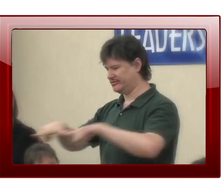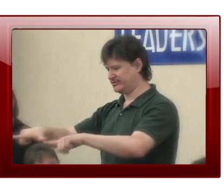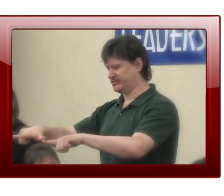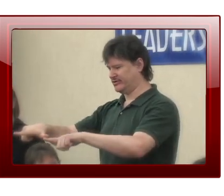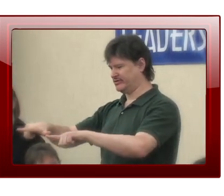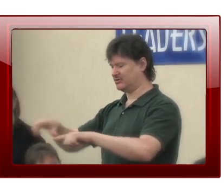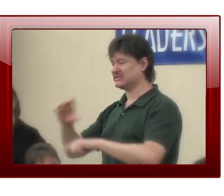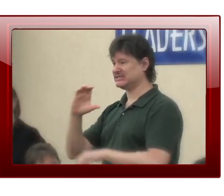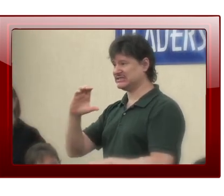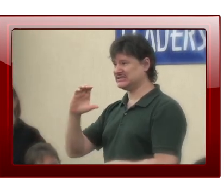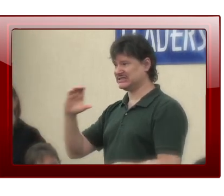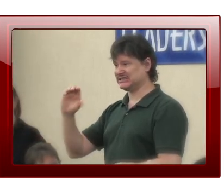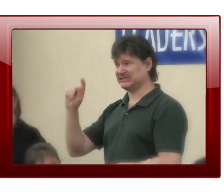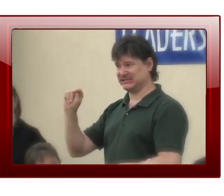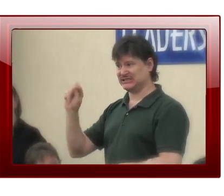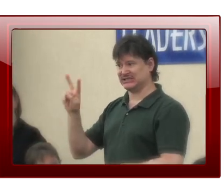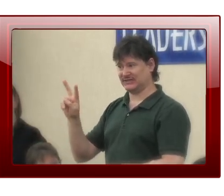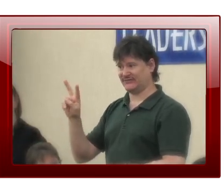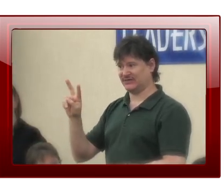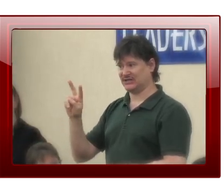Be aware of the environment.